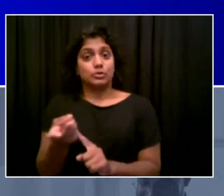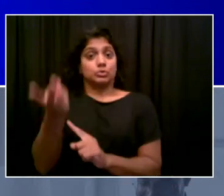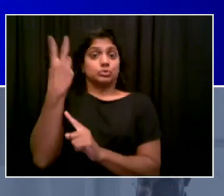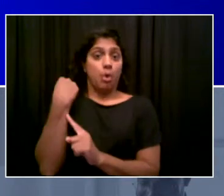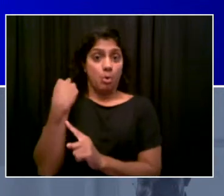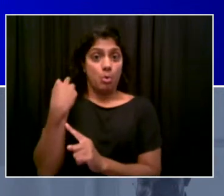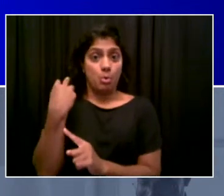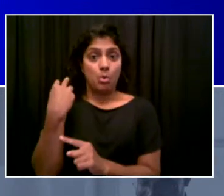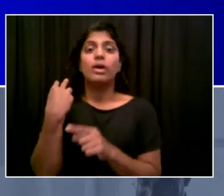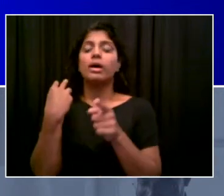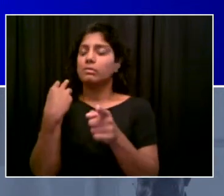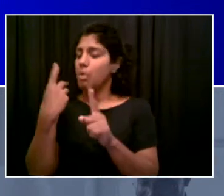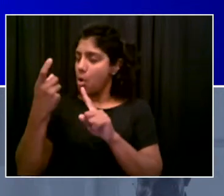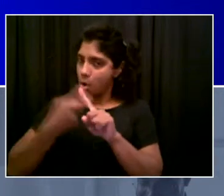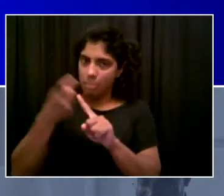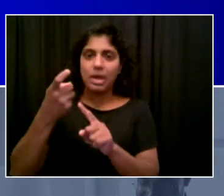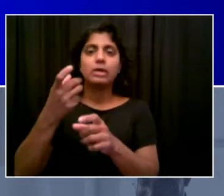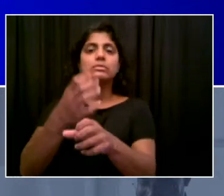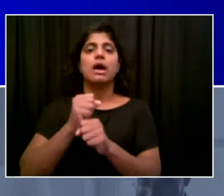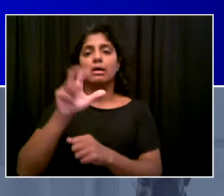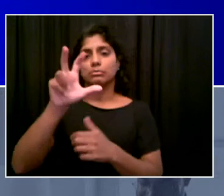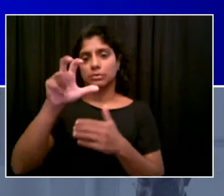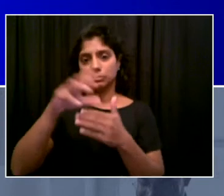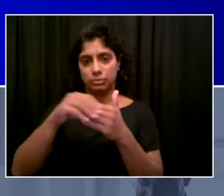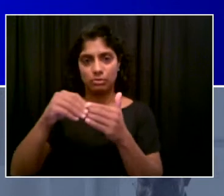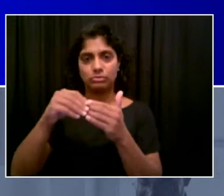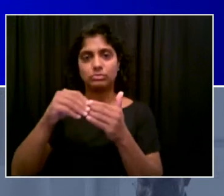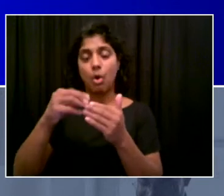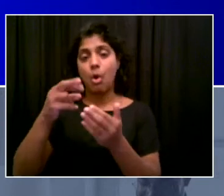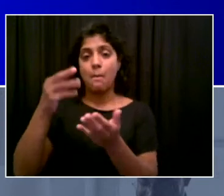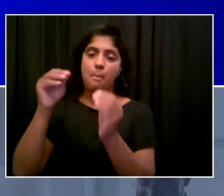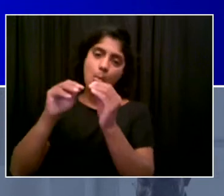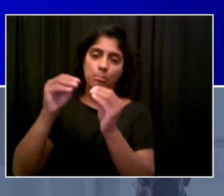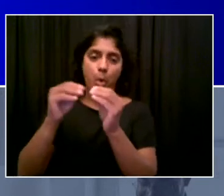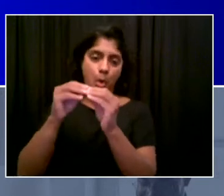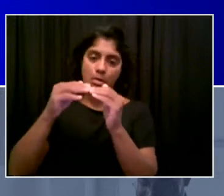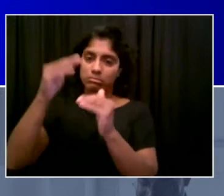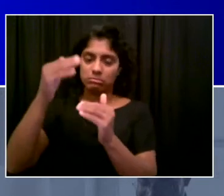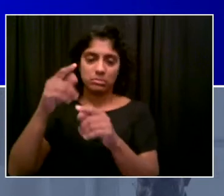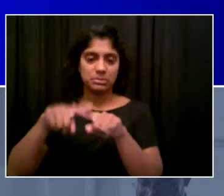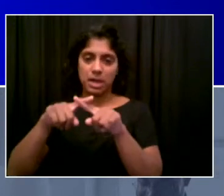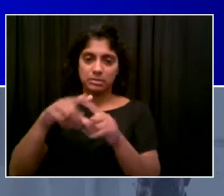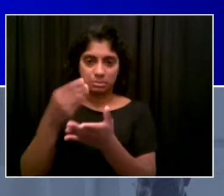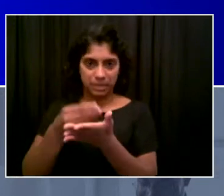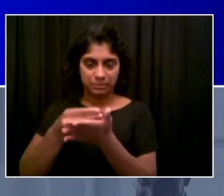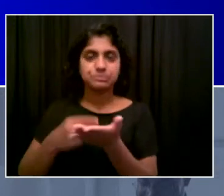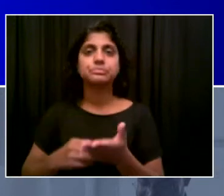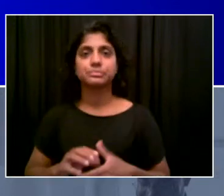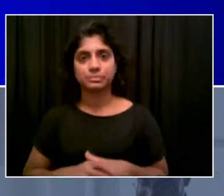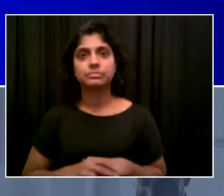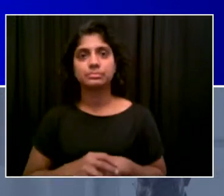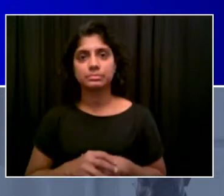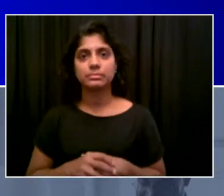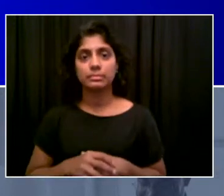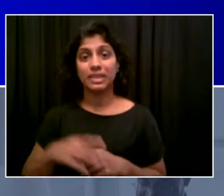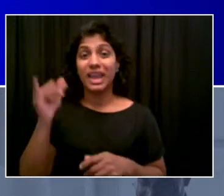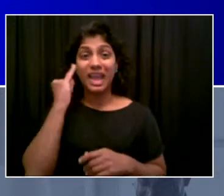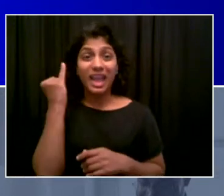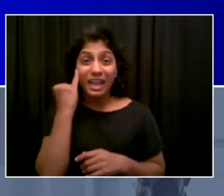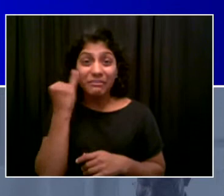FILE TAXES IN 2019 OR 2020 THIS IS AAMZING I MET AS MANY AS